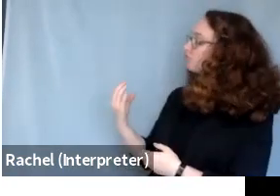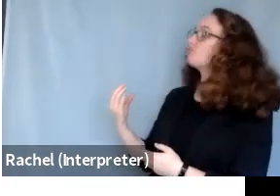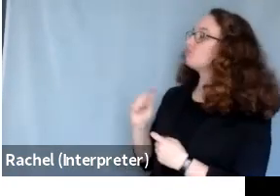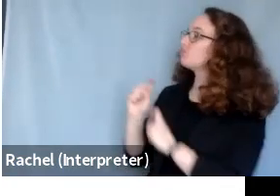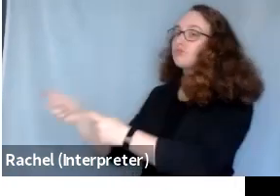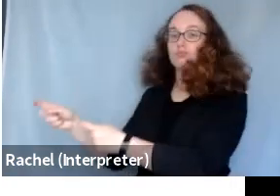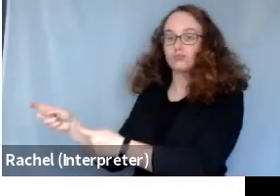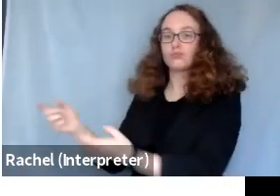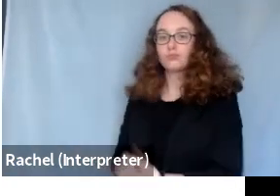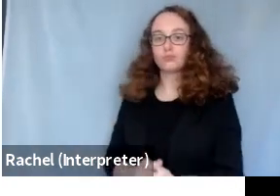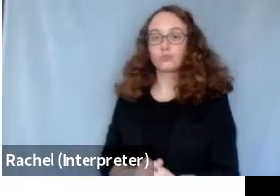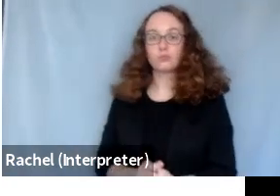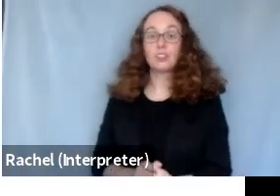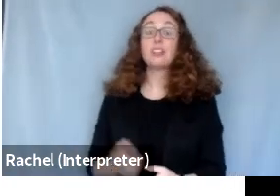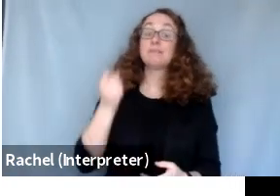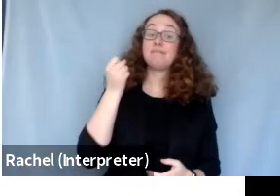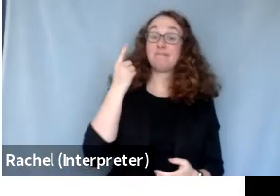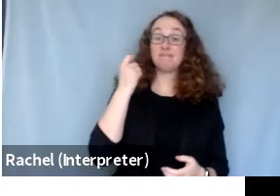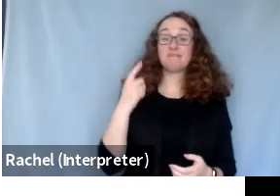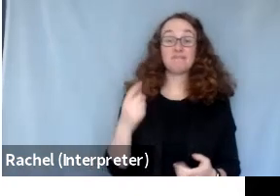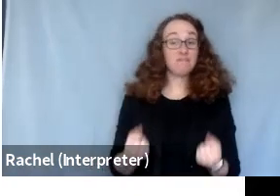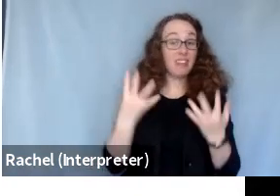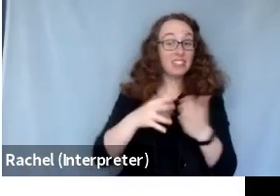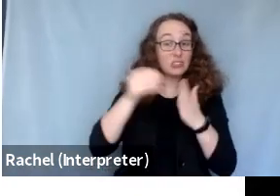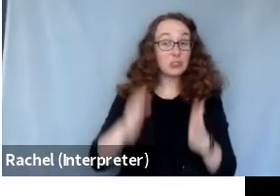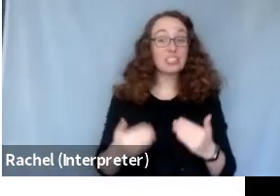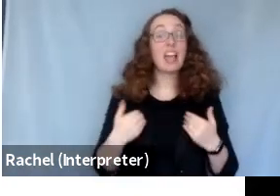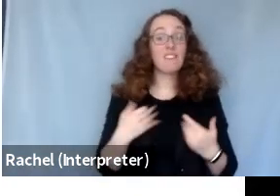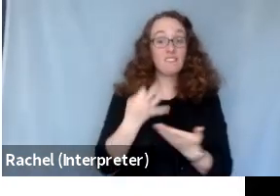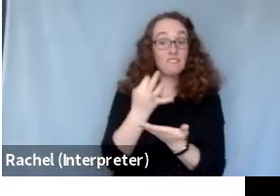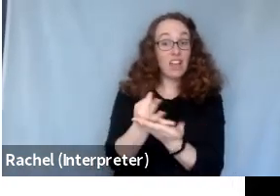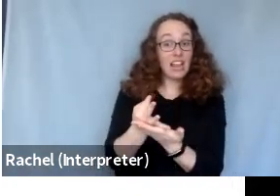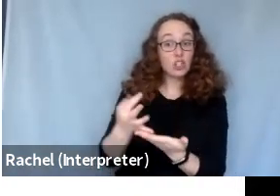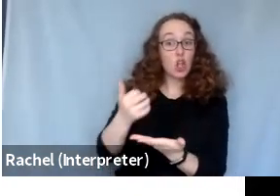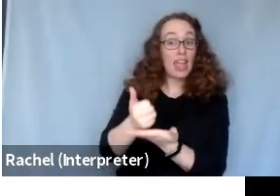but a lot of variations of financial aid, and in the back is for voucher